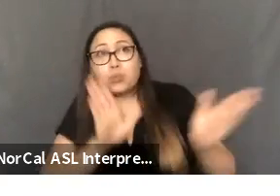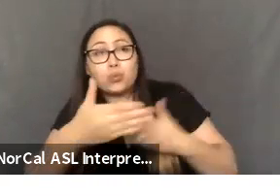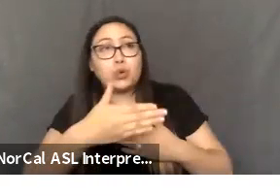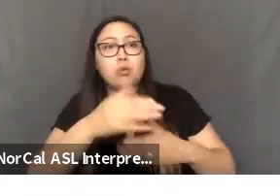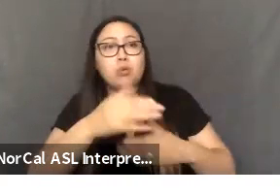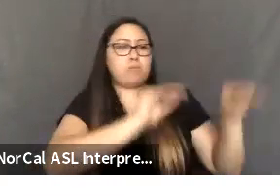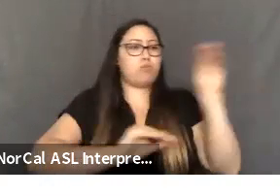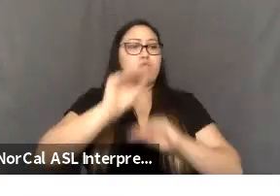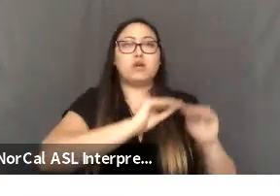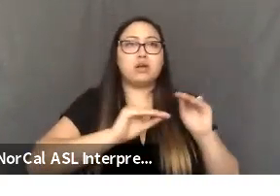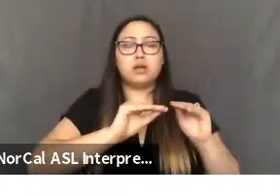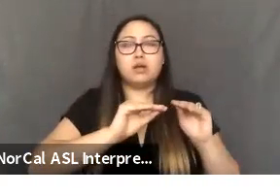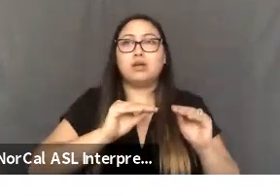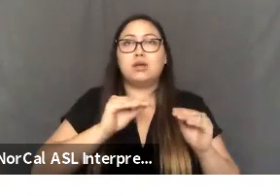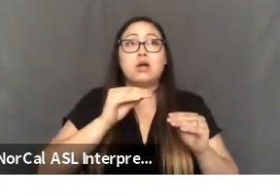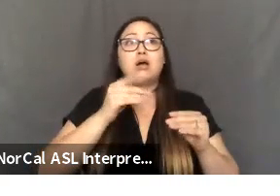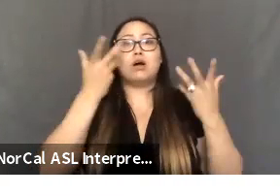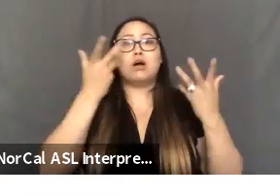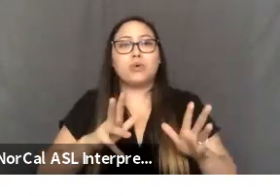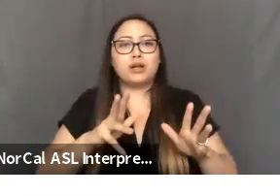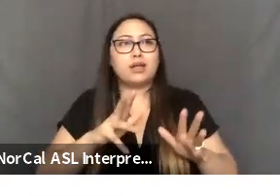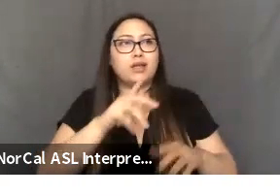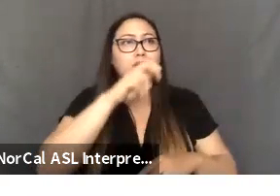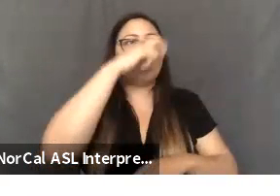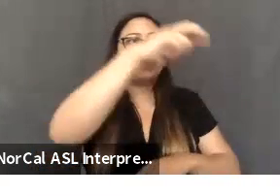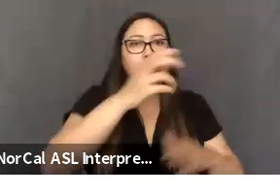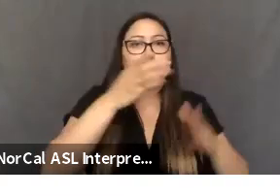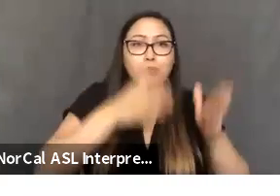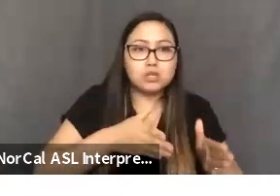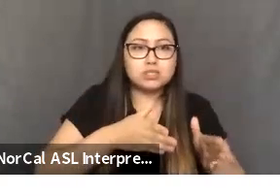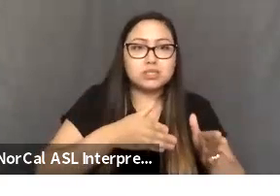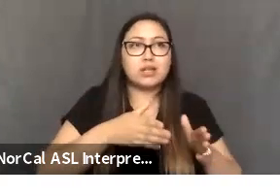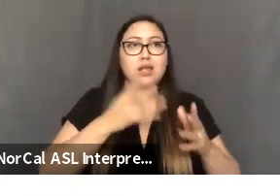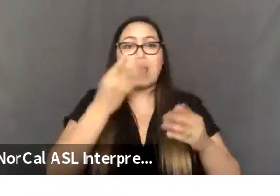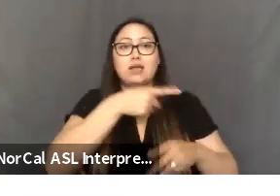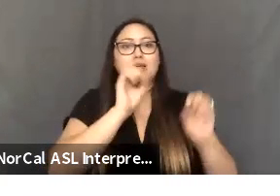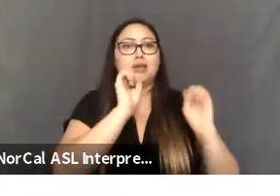the height adjustable exam table also doubled as their supply closet, and so oftentimes they would